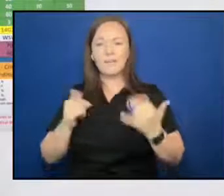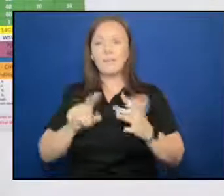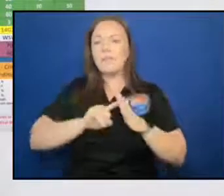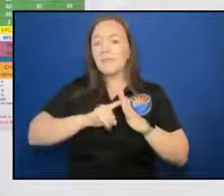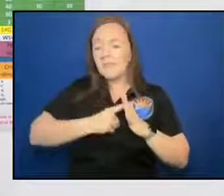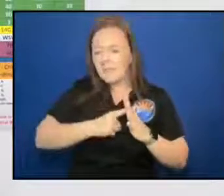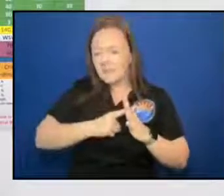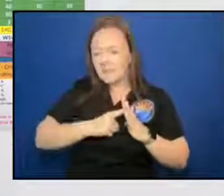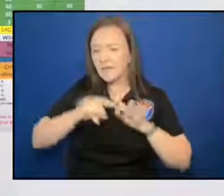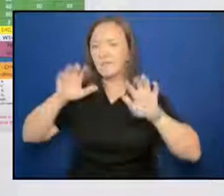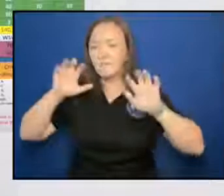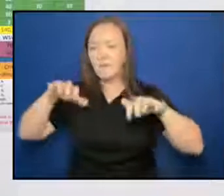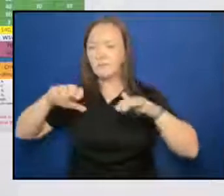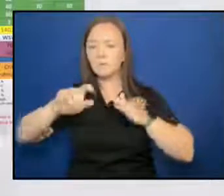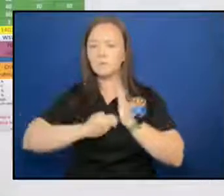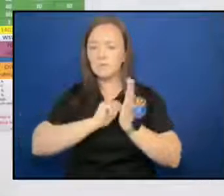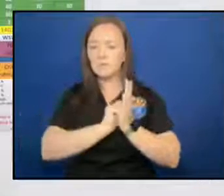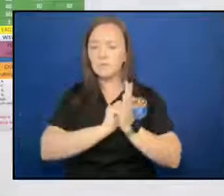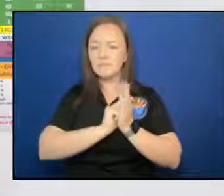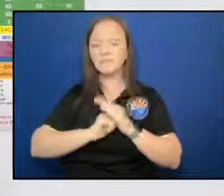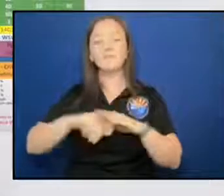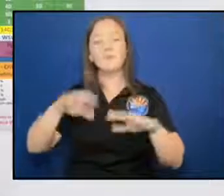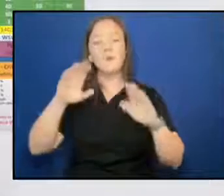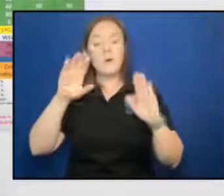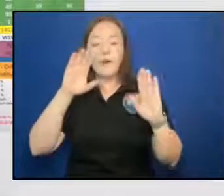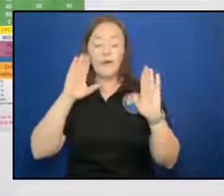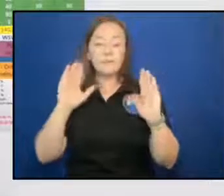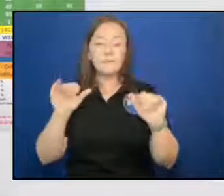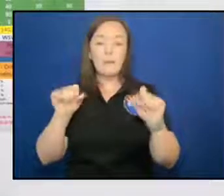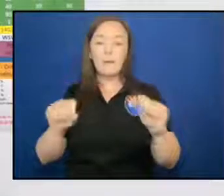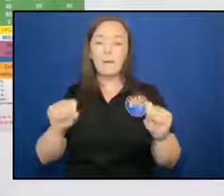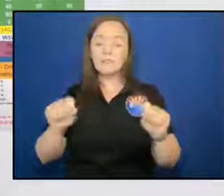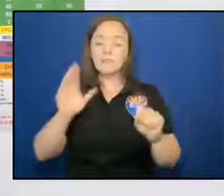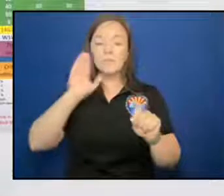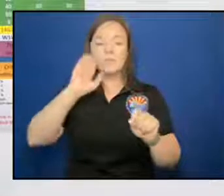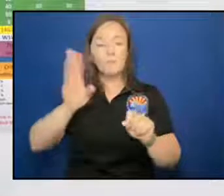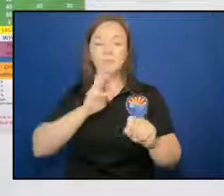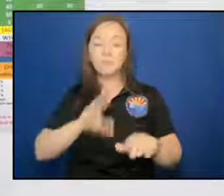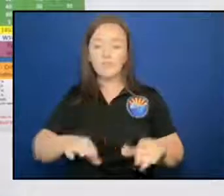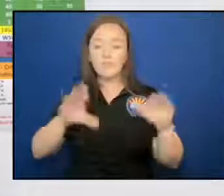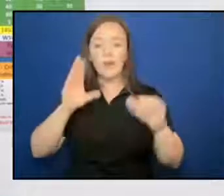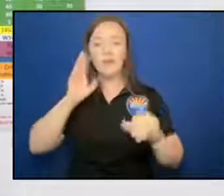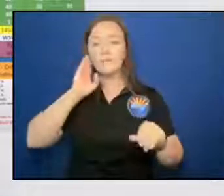IT WILL RAIN EVERYDAY BUT THE MONSOON IS POTENTIAL FOR THE NEXT FEW WEEKS.